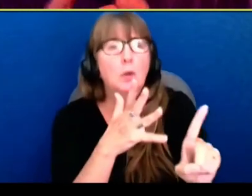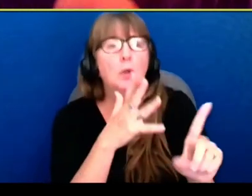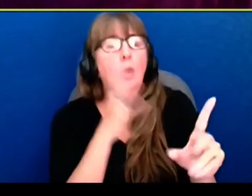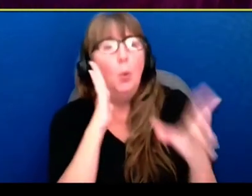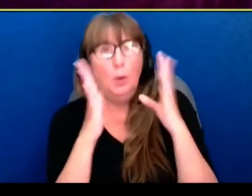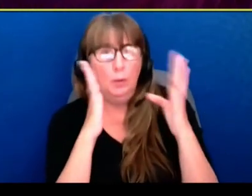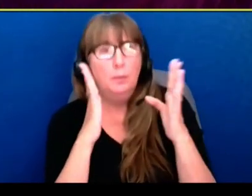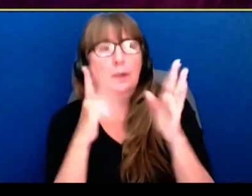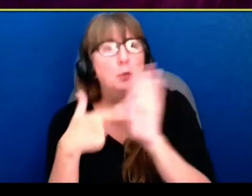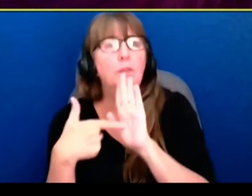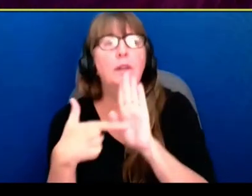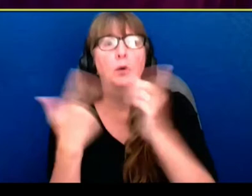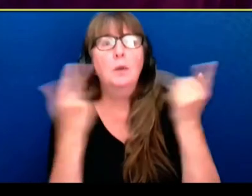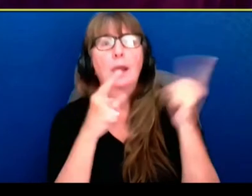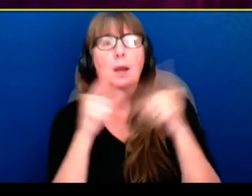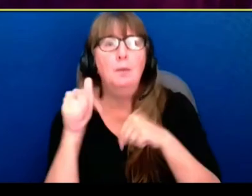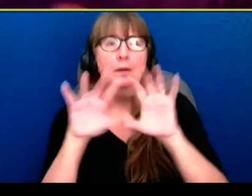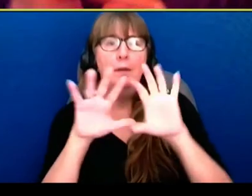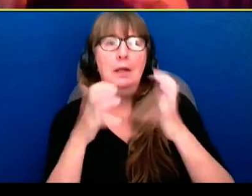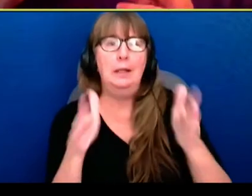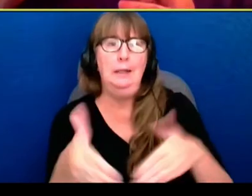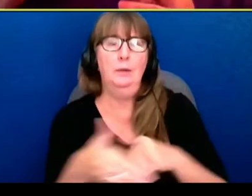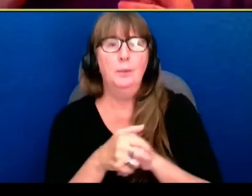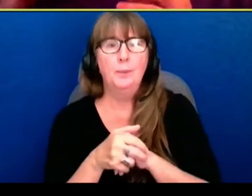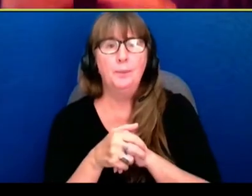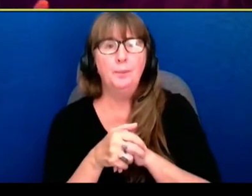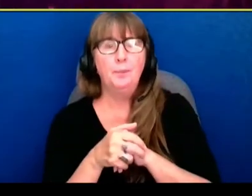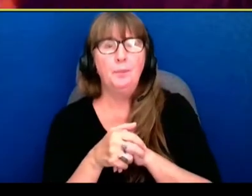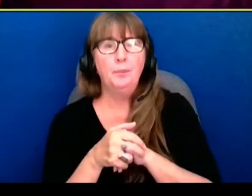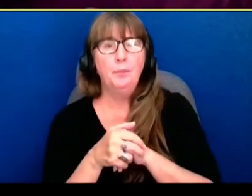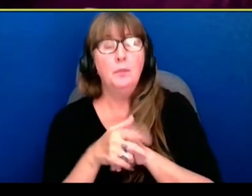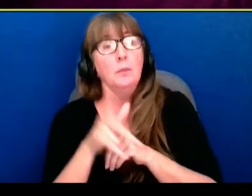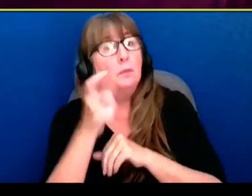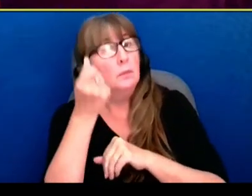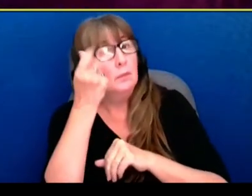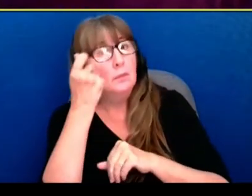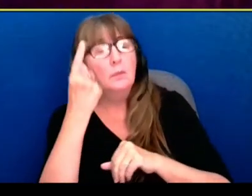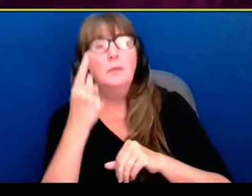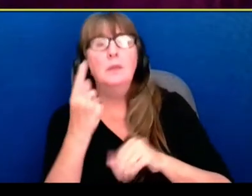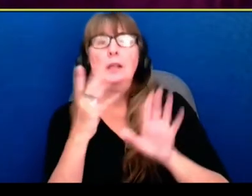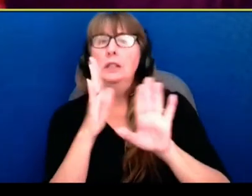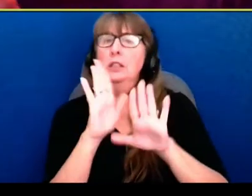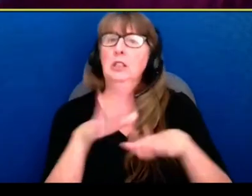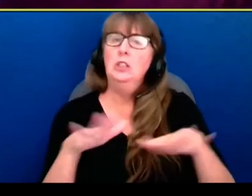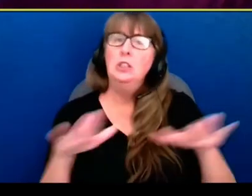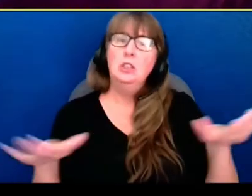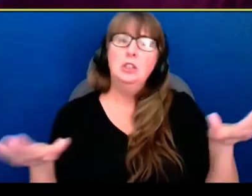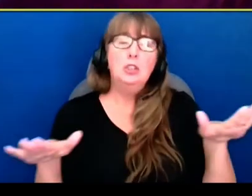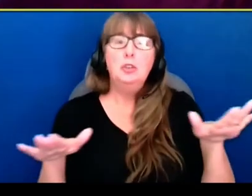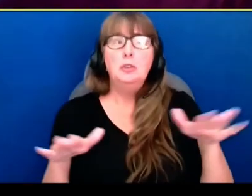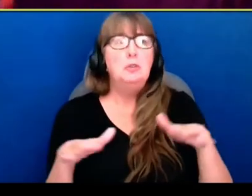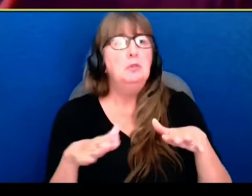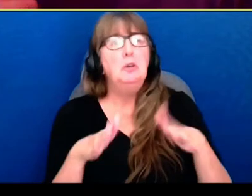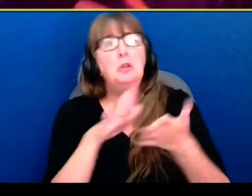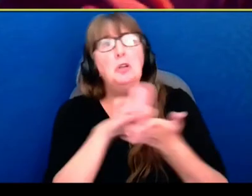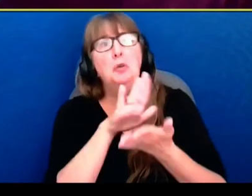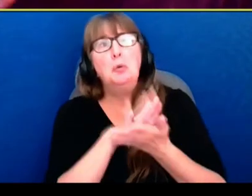in what happens in the classroom with that child. And remember, children are only in school about 180 days a year maybe eight or nine